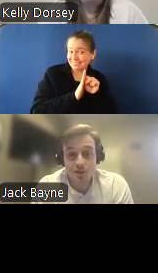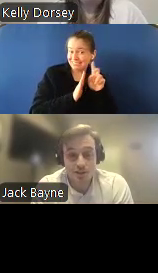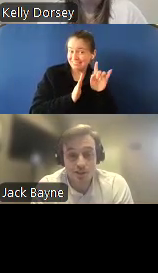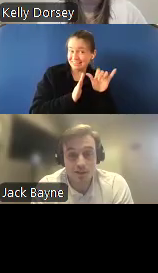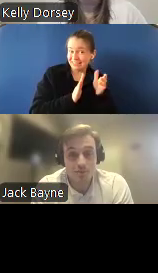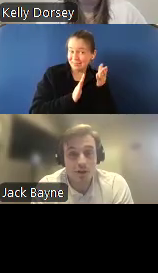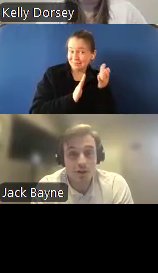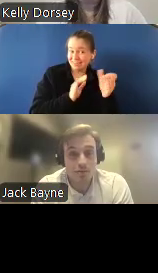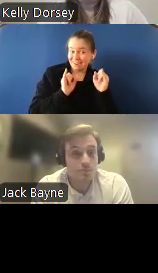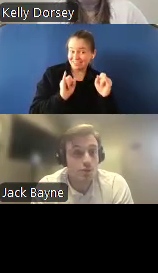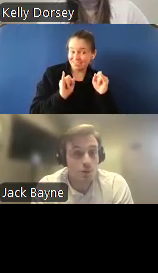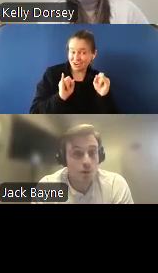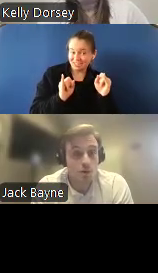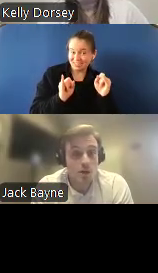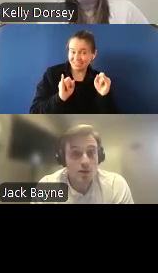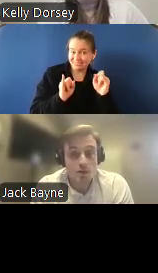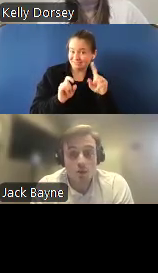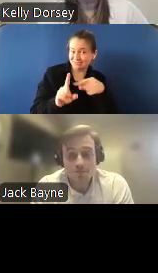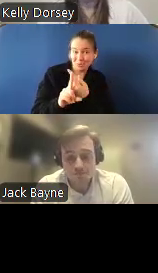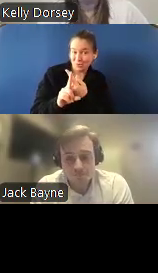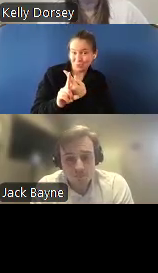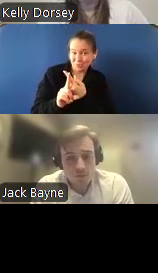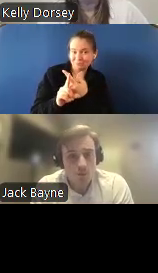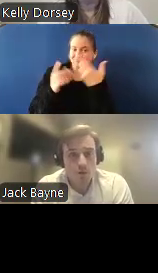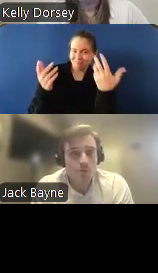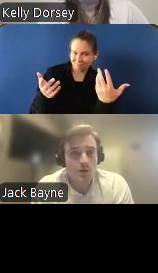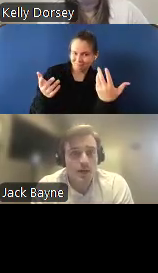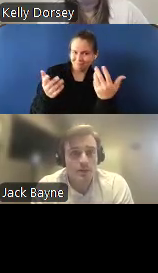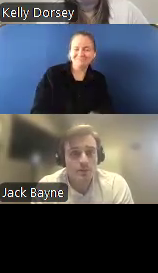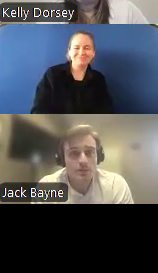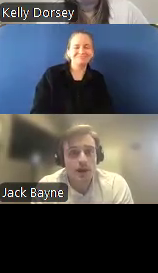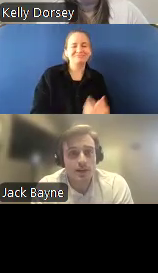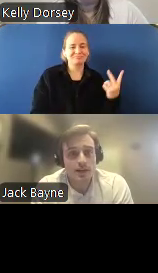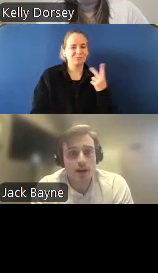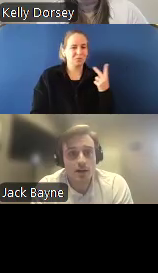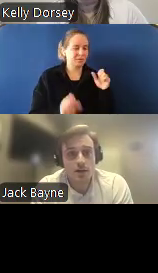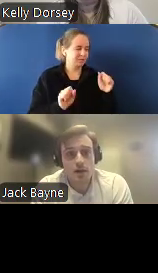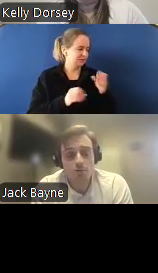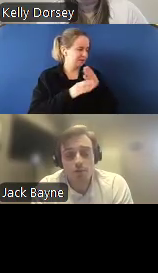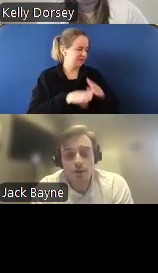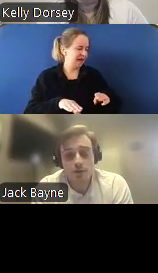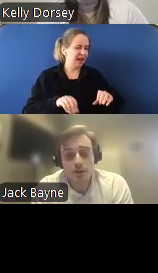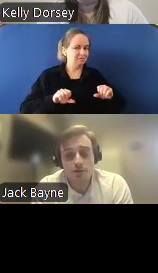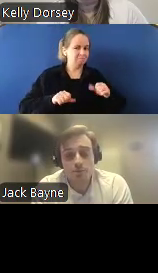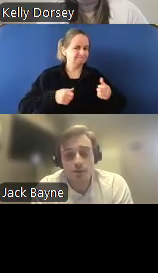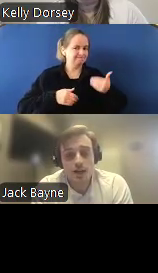instructing them solo. So, we were able to kind of divide and conquer and make sure that everybody